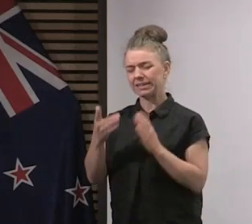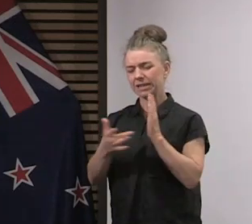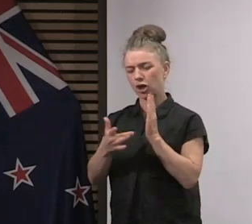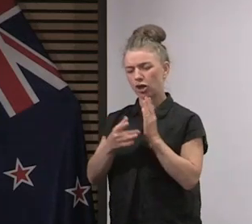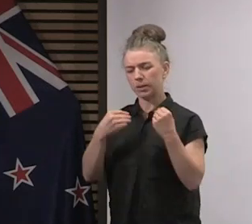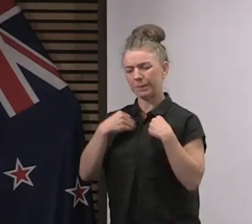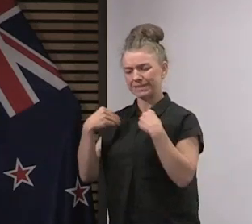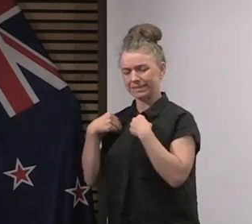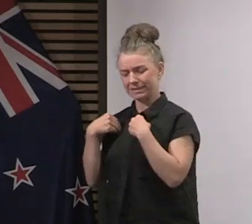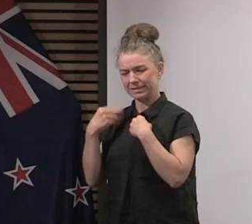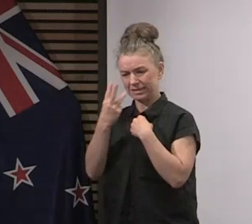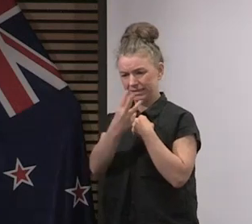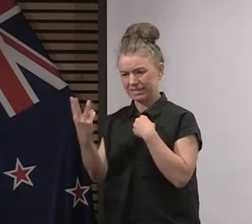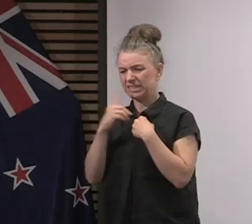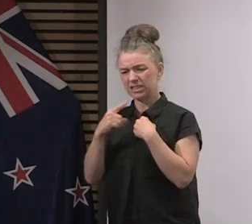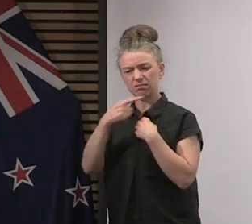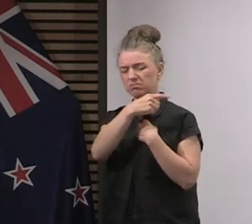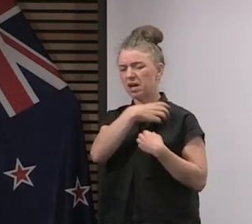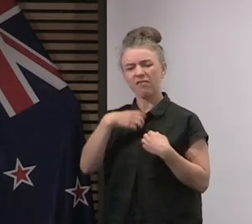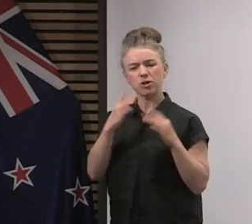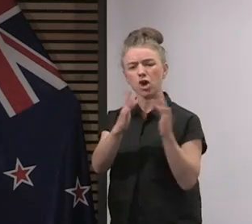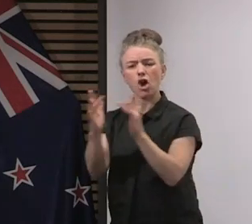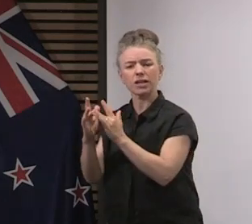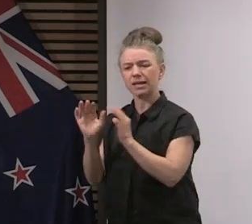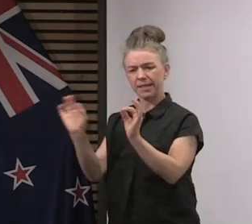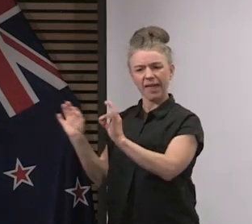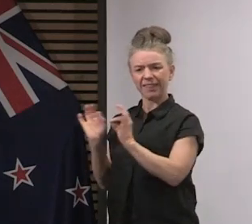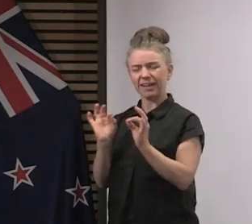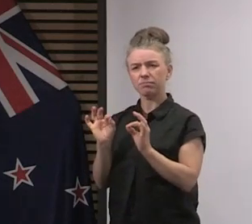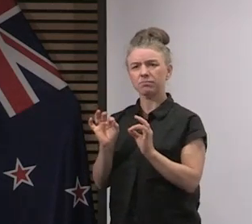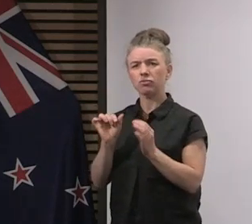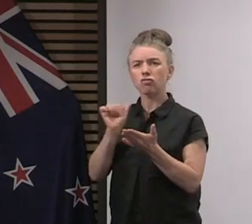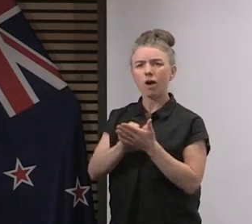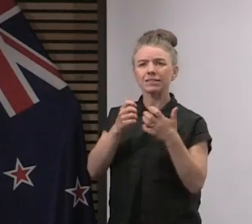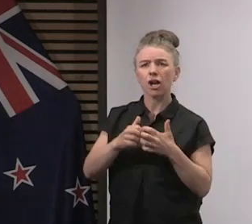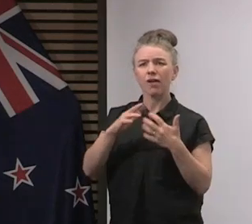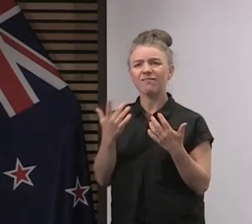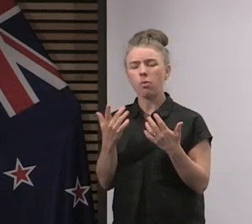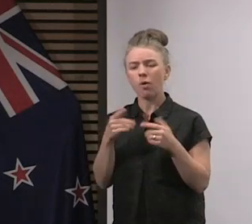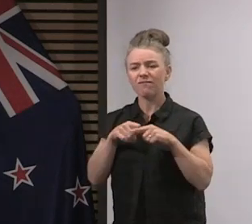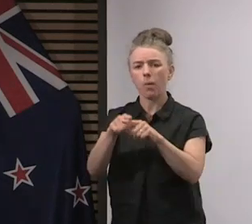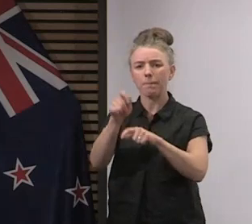Three of the biggest bodies representing the tech industry say they haven't been